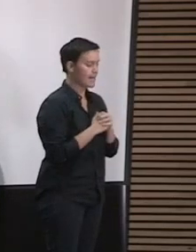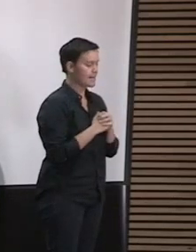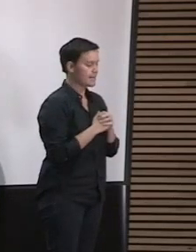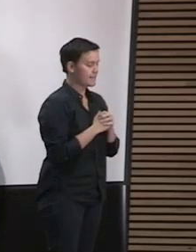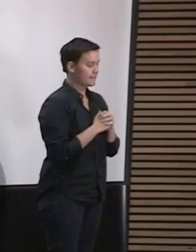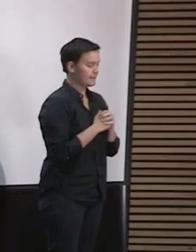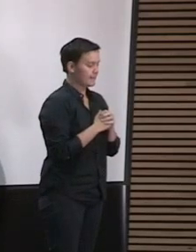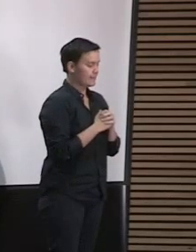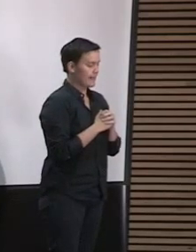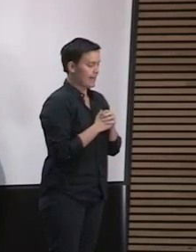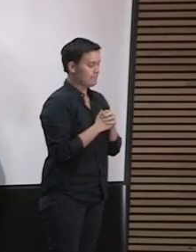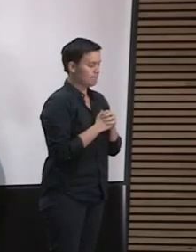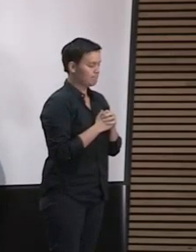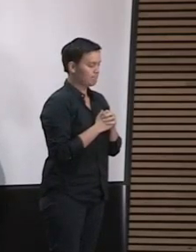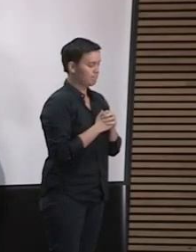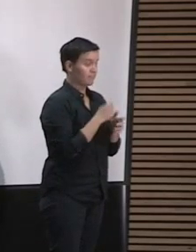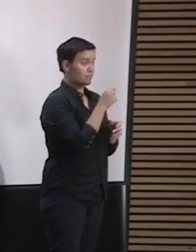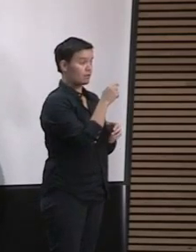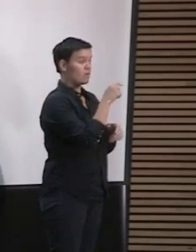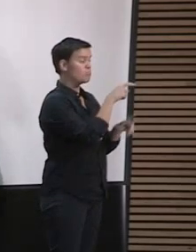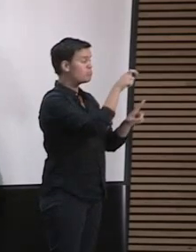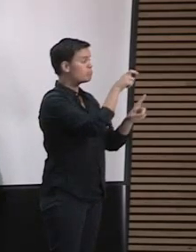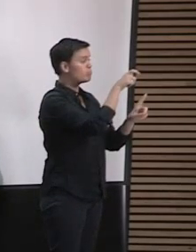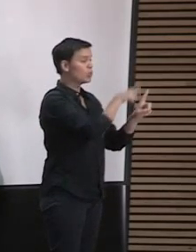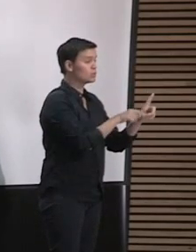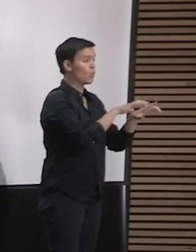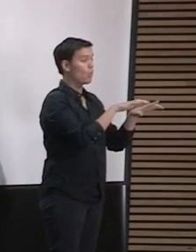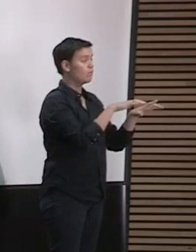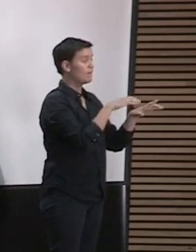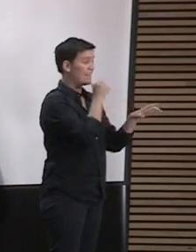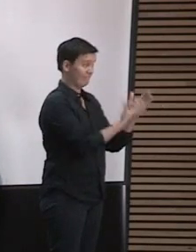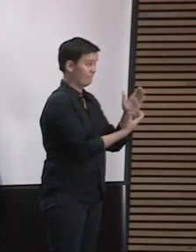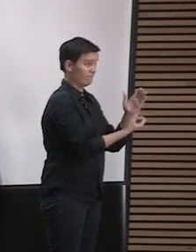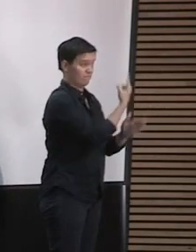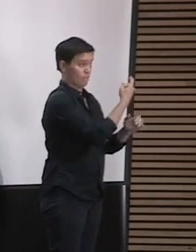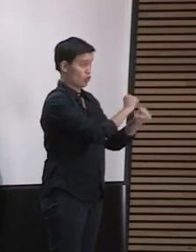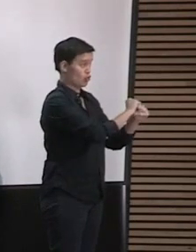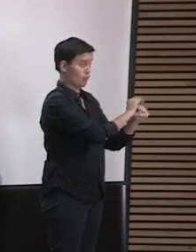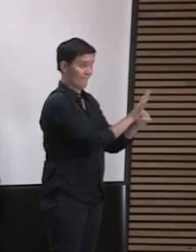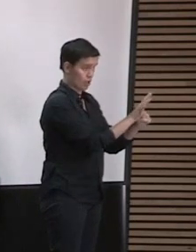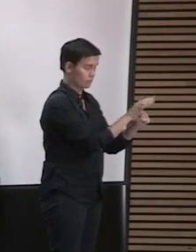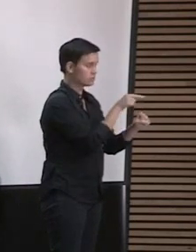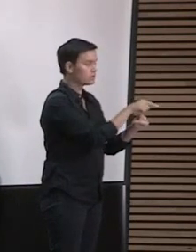are able to pull out the data